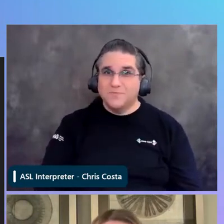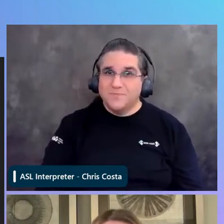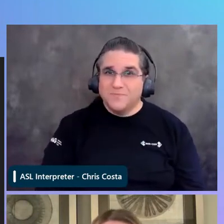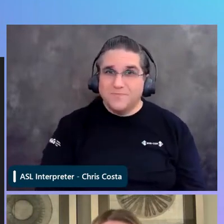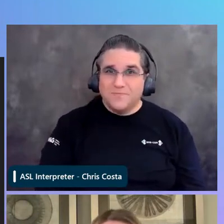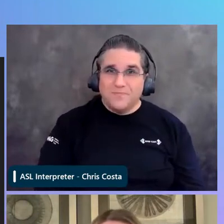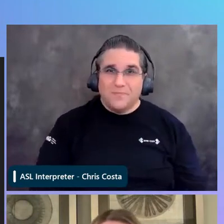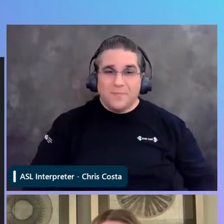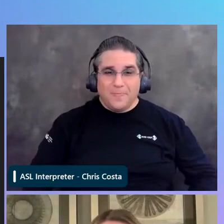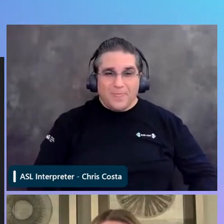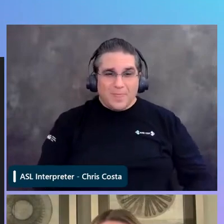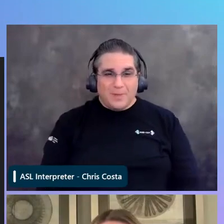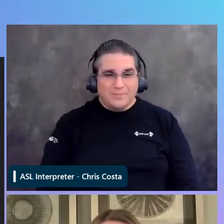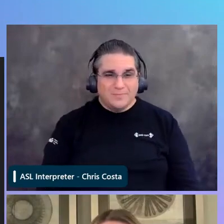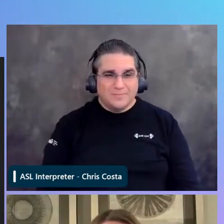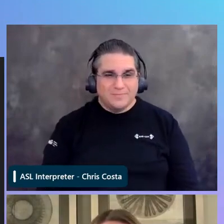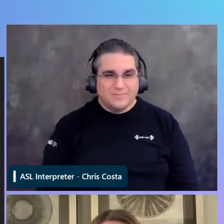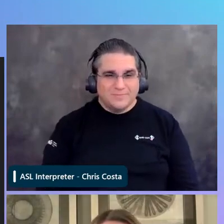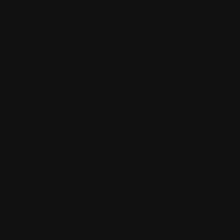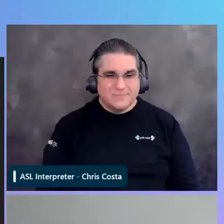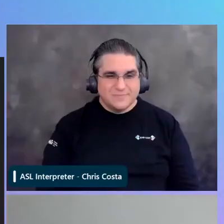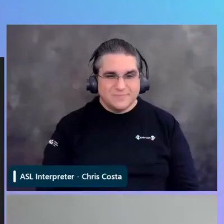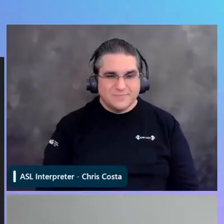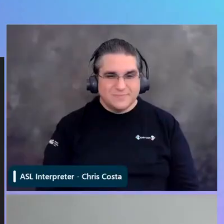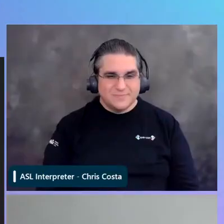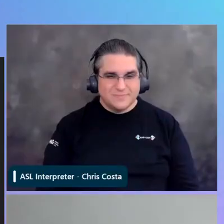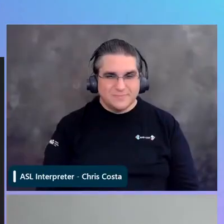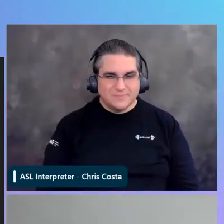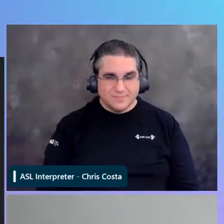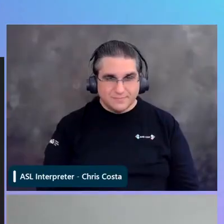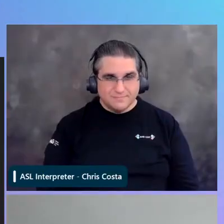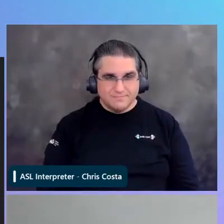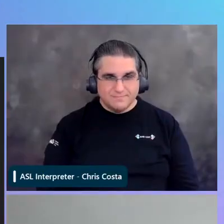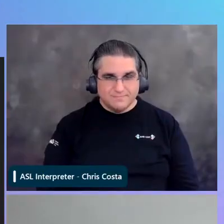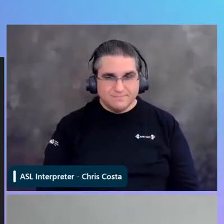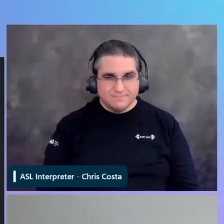Great Thanks for that setup,